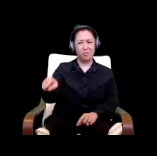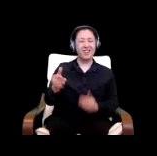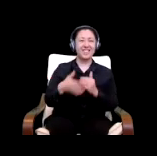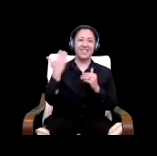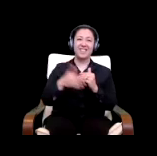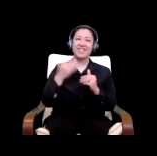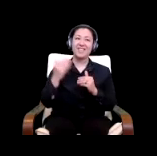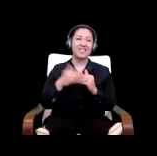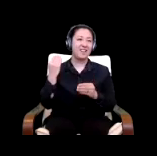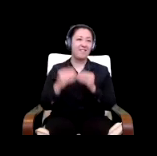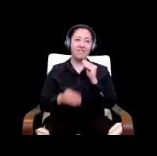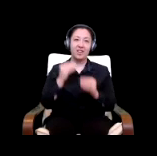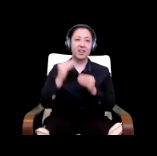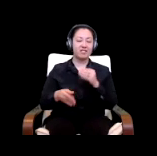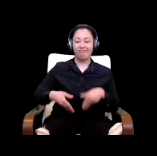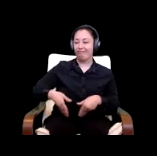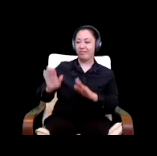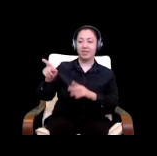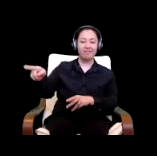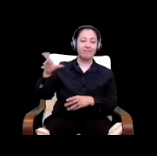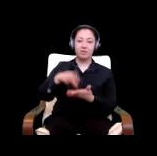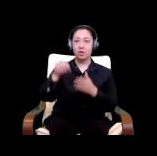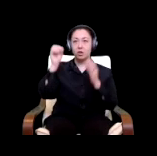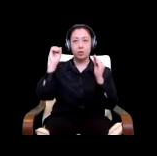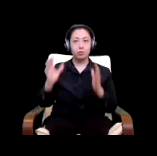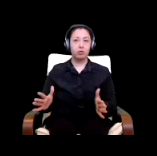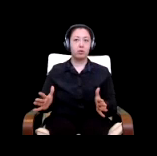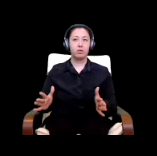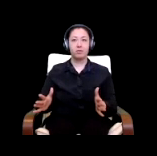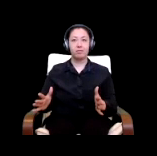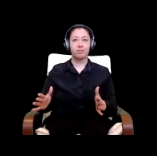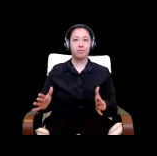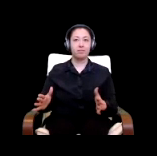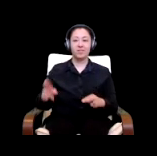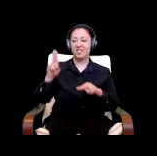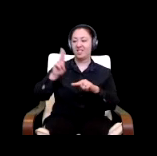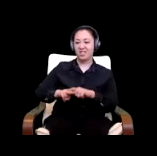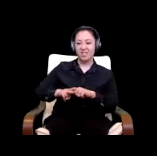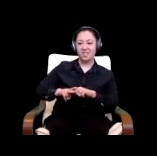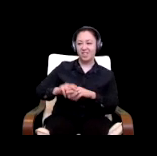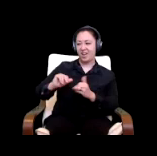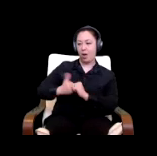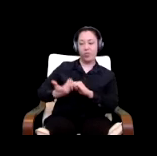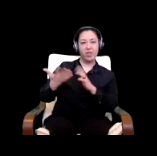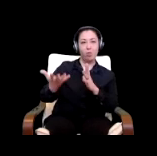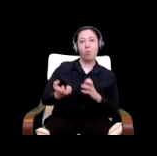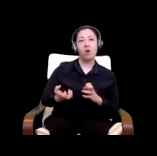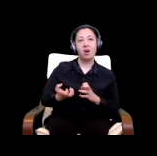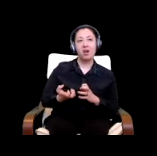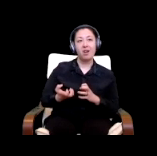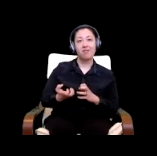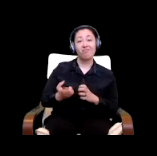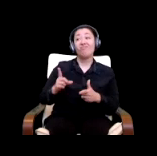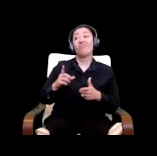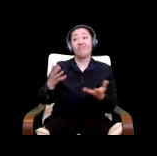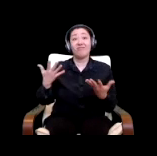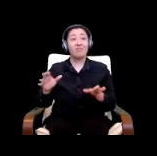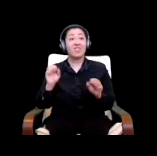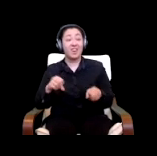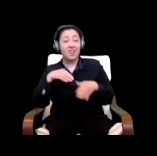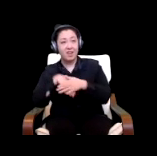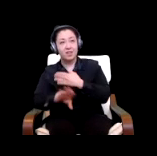letting the student sit how they want so they can access the information.